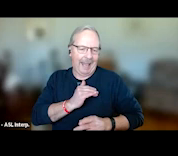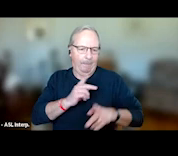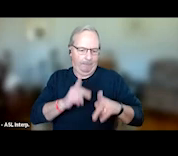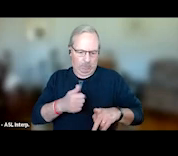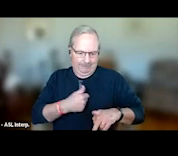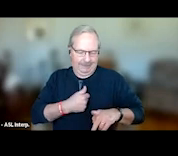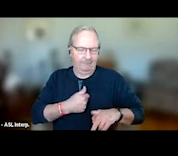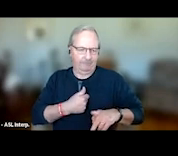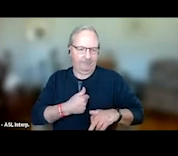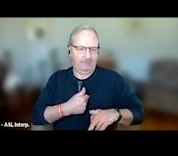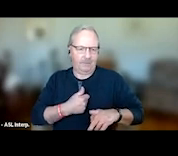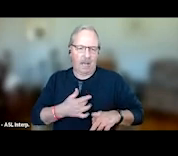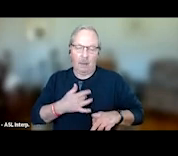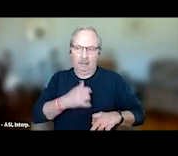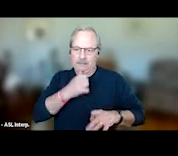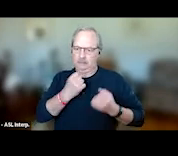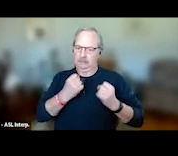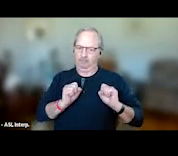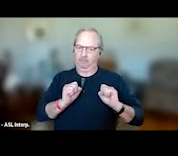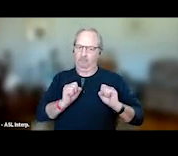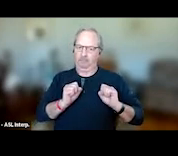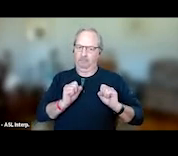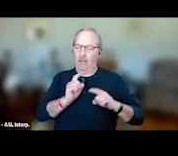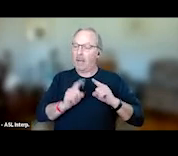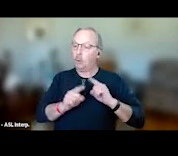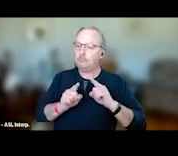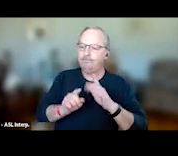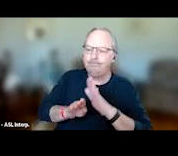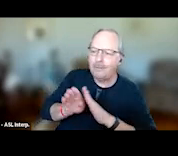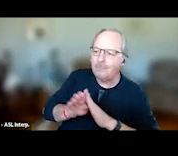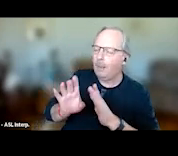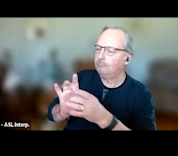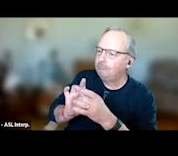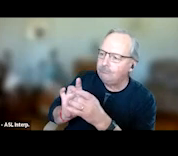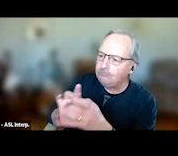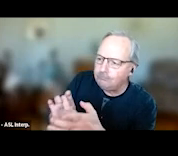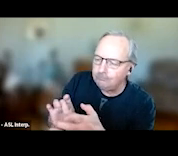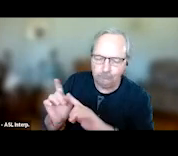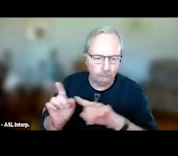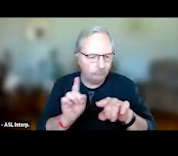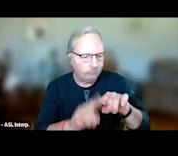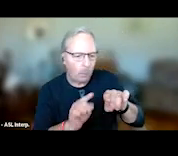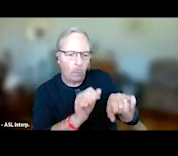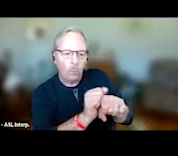I'd also feel really unsafe, unable to form relationships, unable to go to work. I would probably really just be focused on the fact